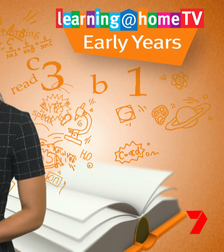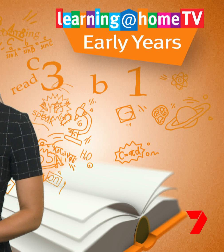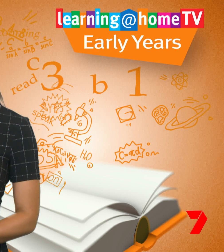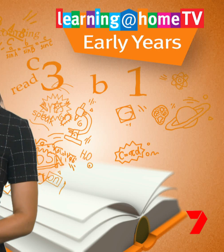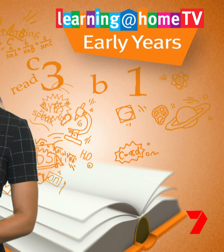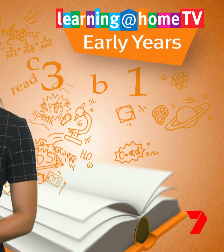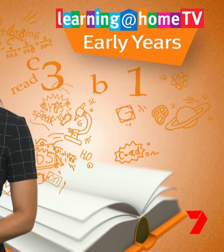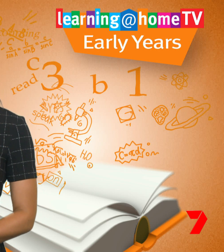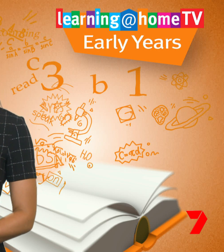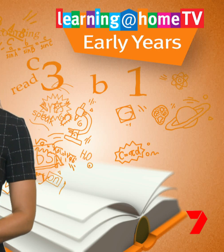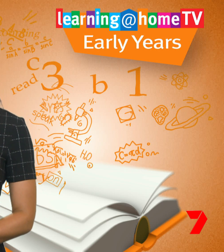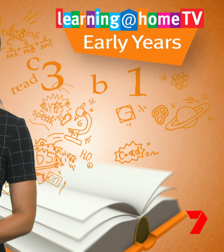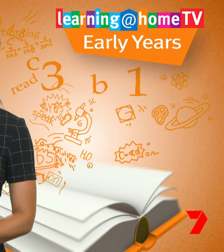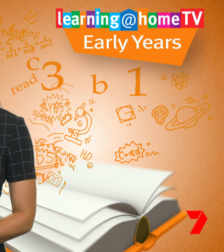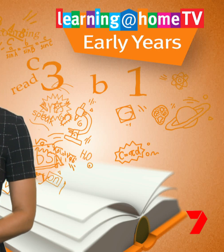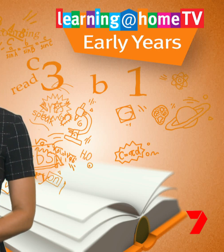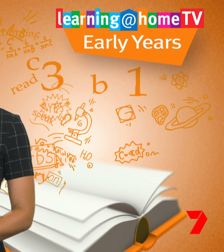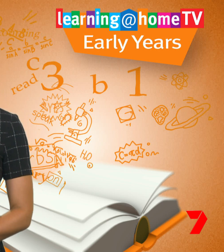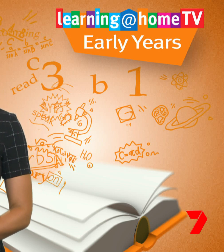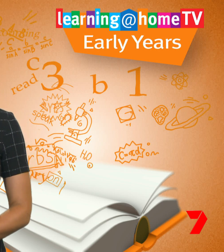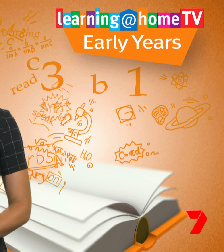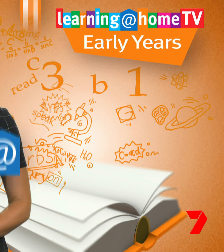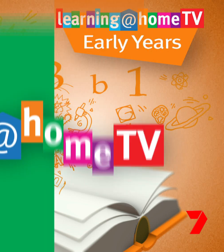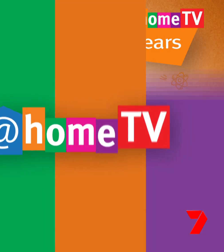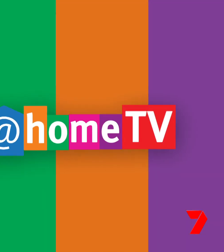Now it's time to learn some more skills, for reading.